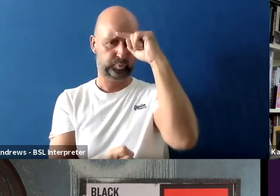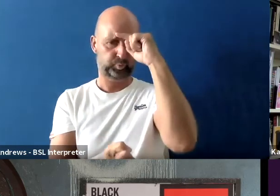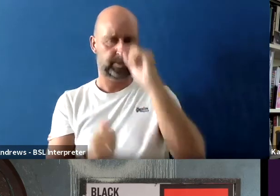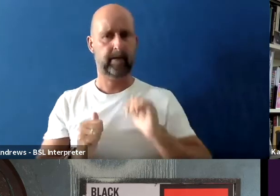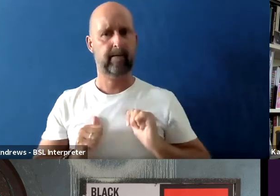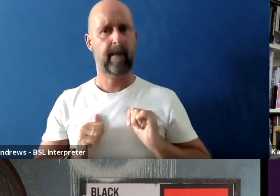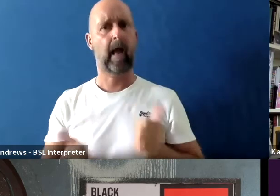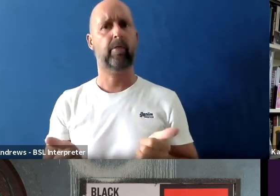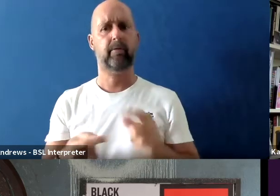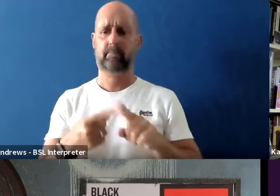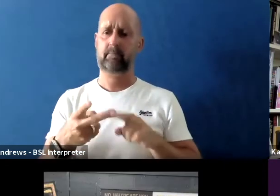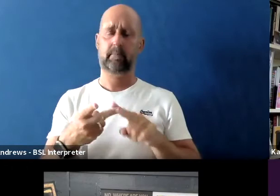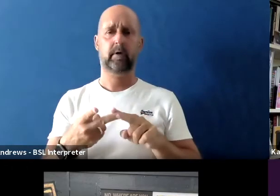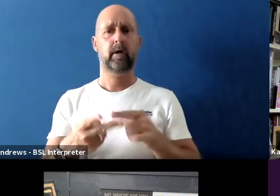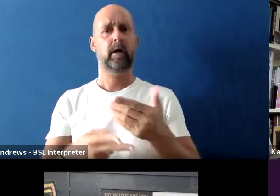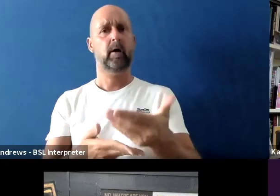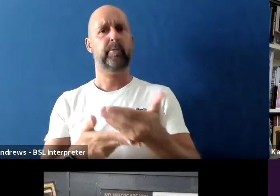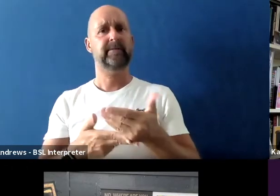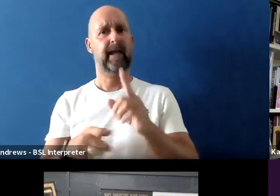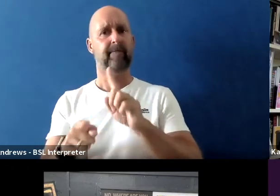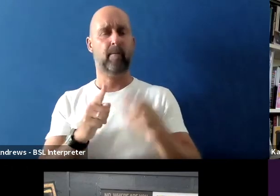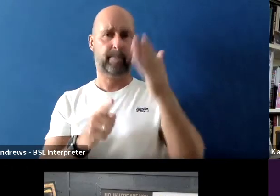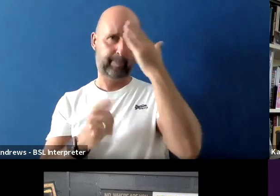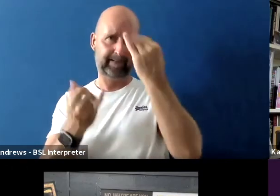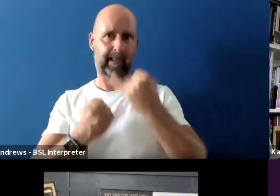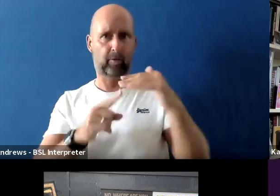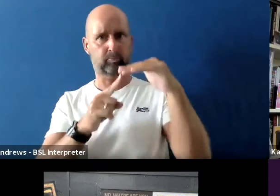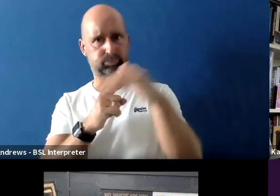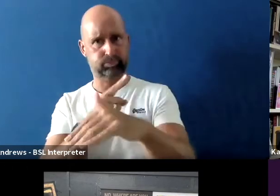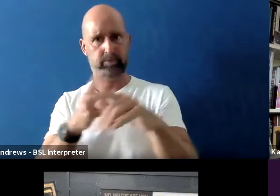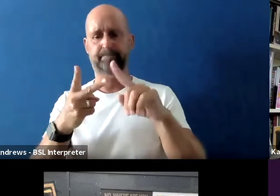It can help to protect against a range of mental health conditions, help manage mental